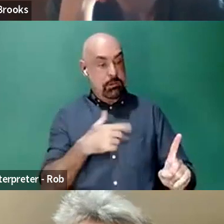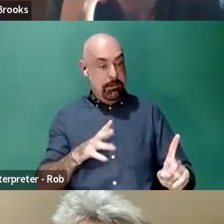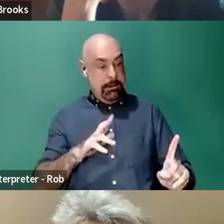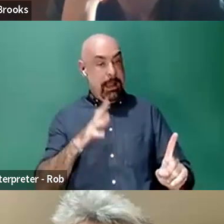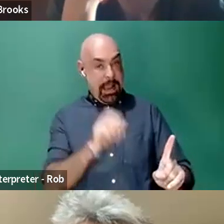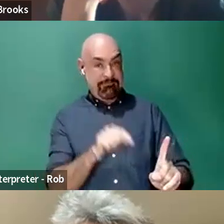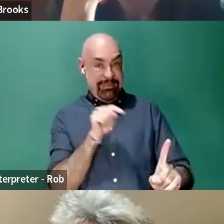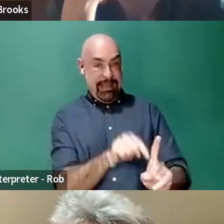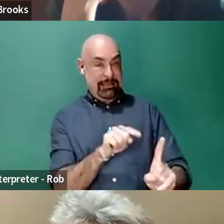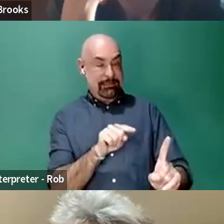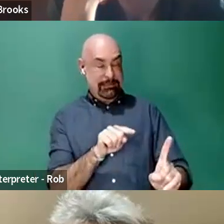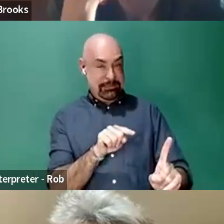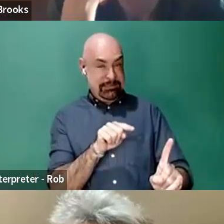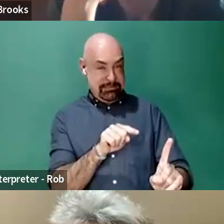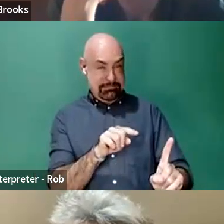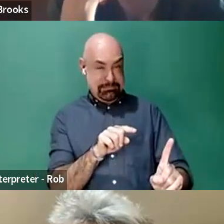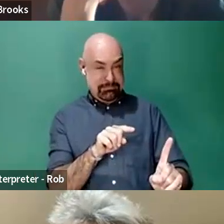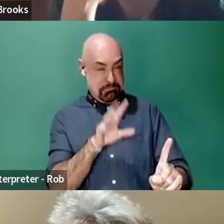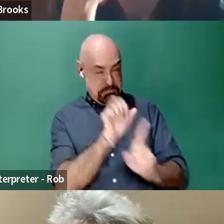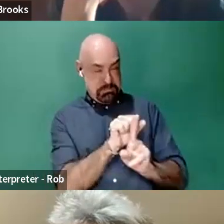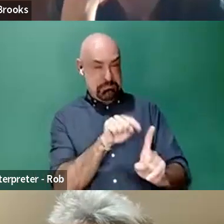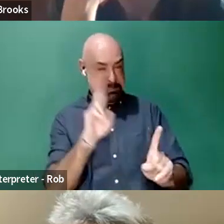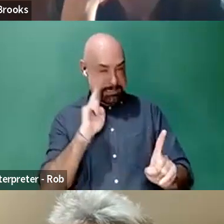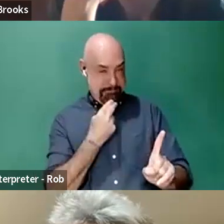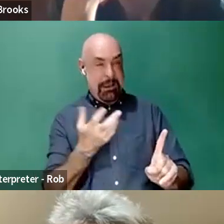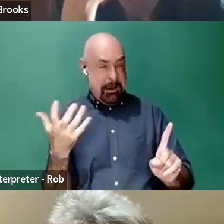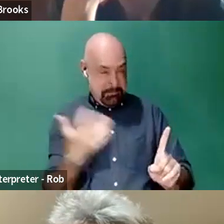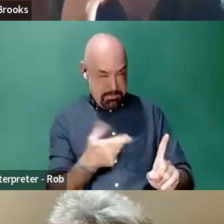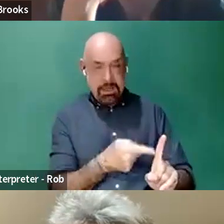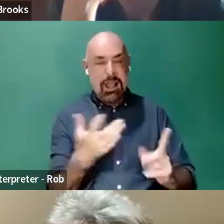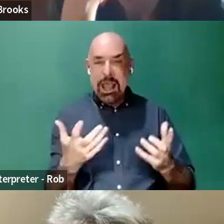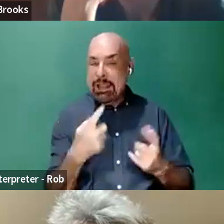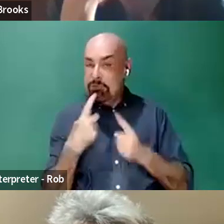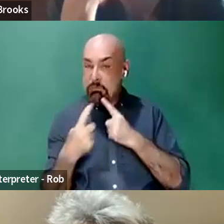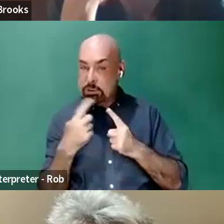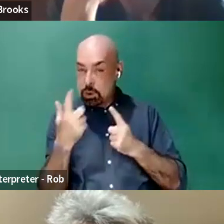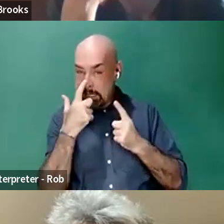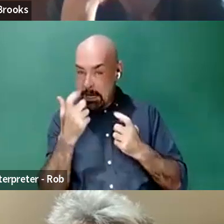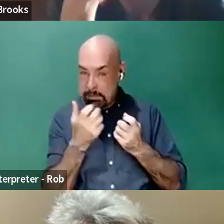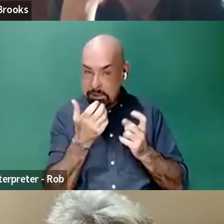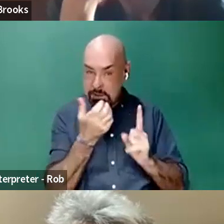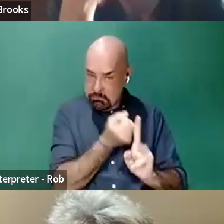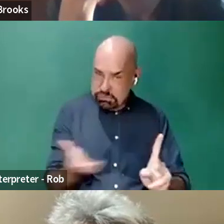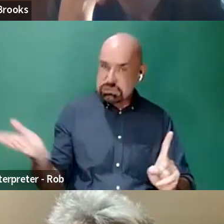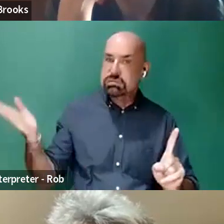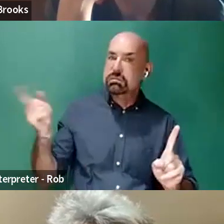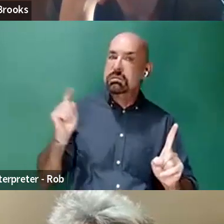Then how would it be that information can be acquired then we made it public on the audiology refreshers? Yeah, absolutely.